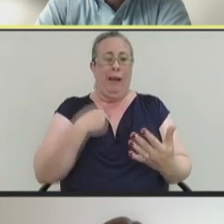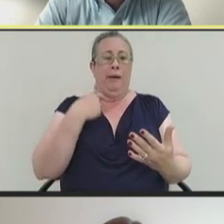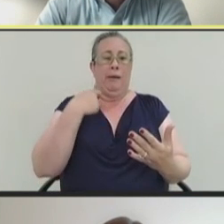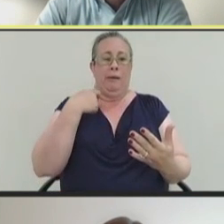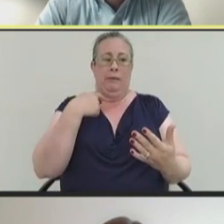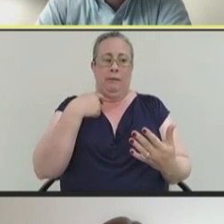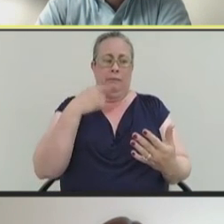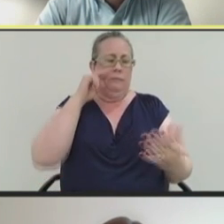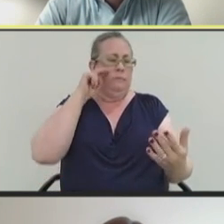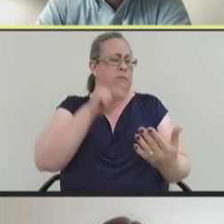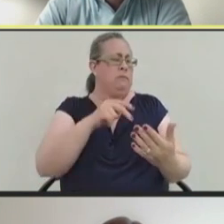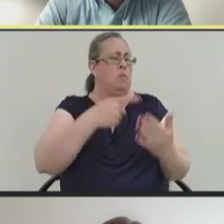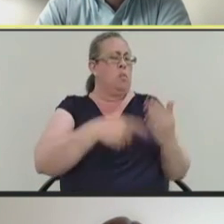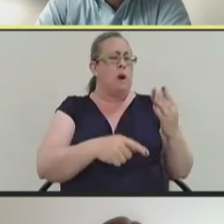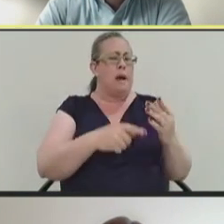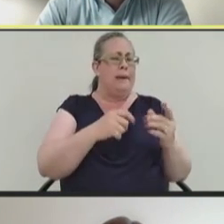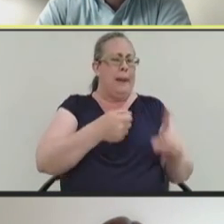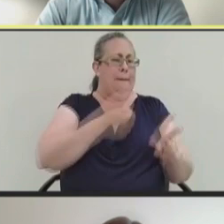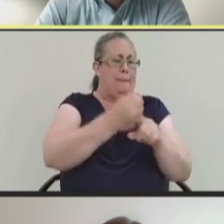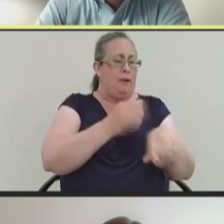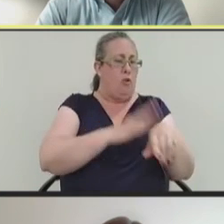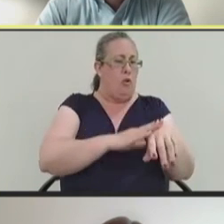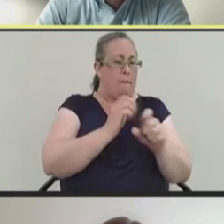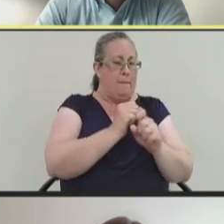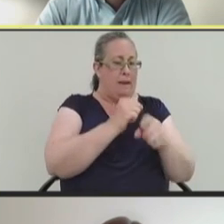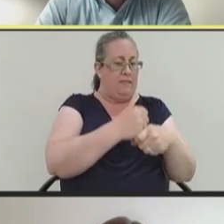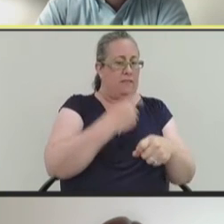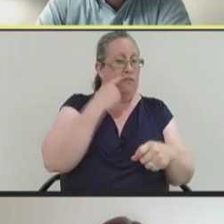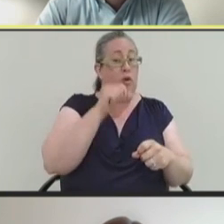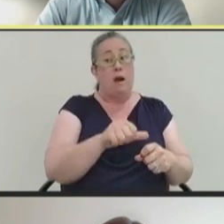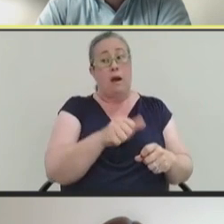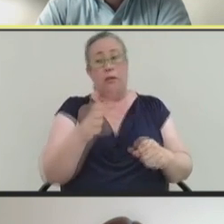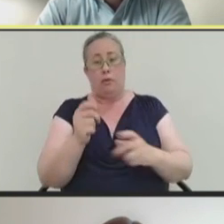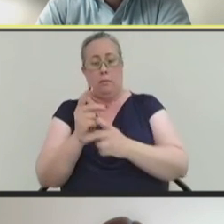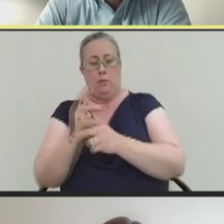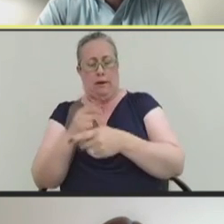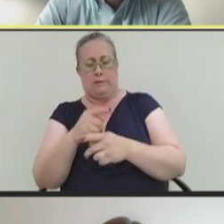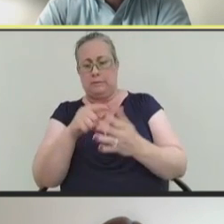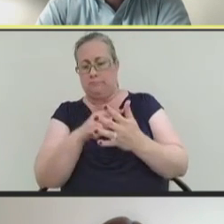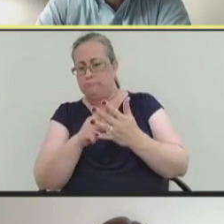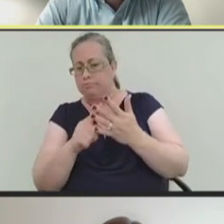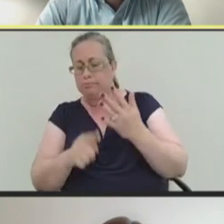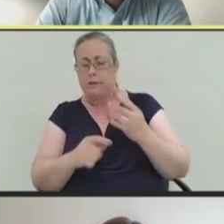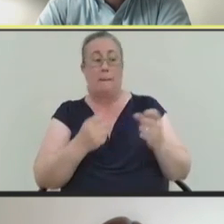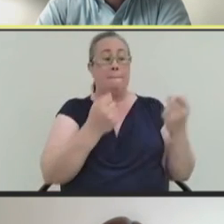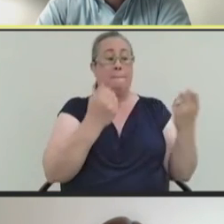have on manufacture of other products. And many of these facilities are built in a manner where